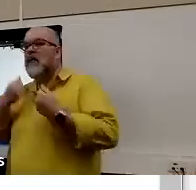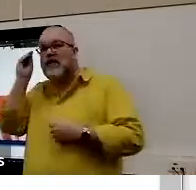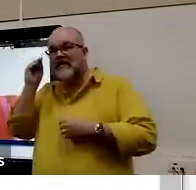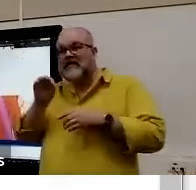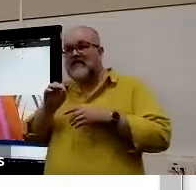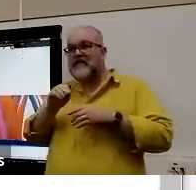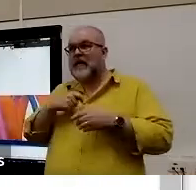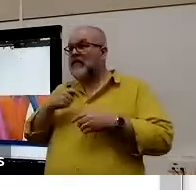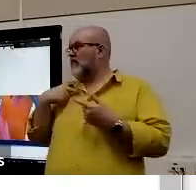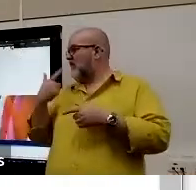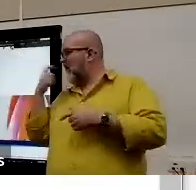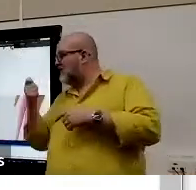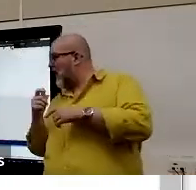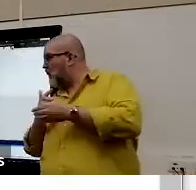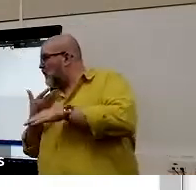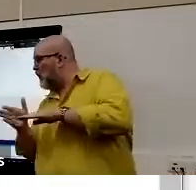We've got Our Story. Our committee members...